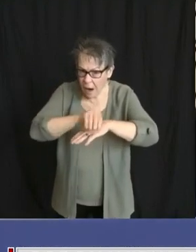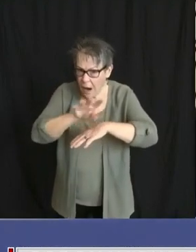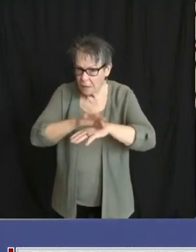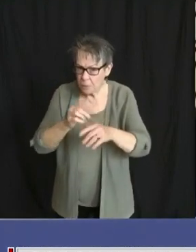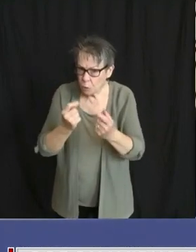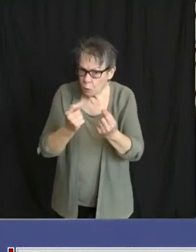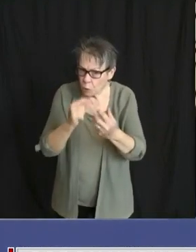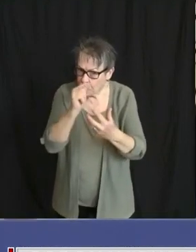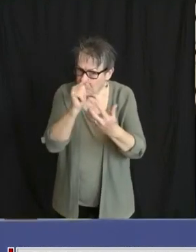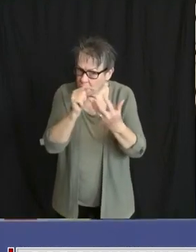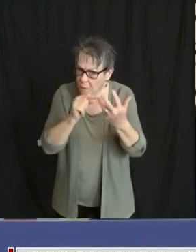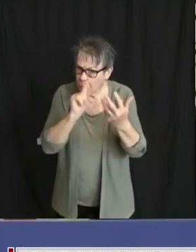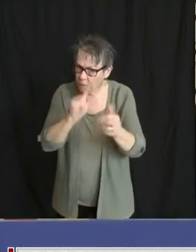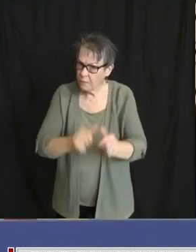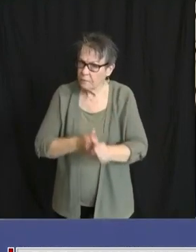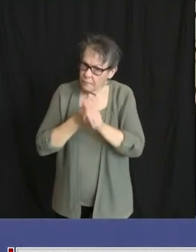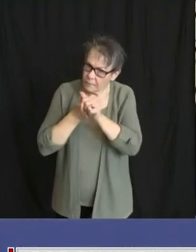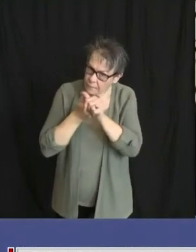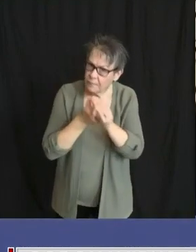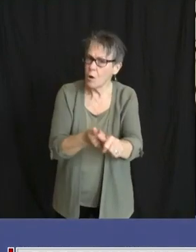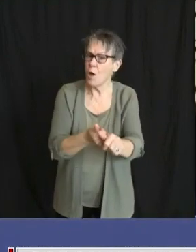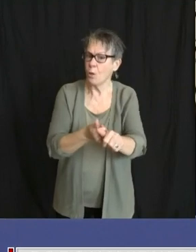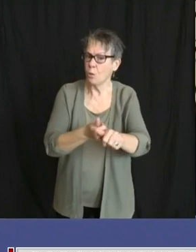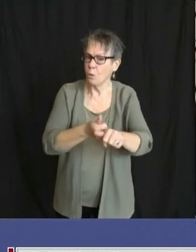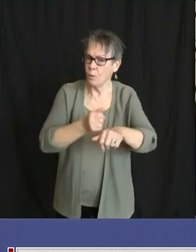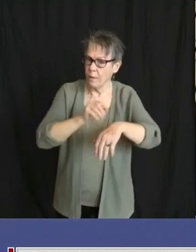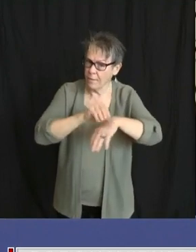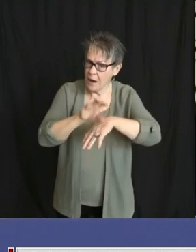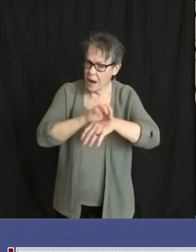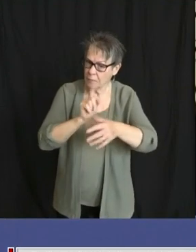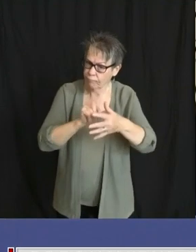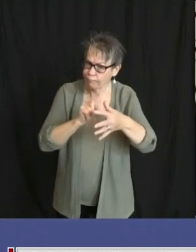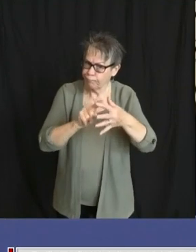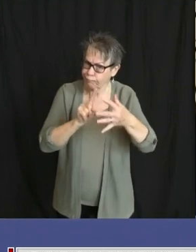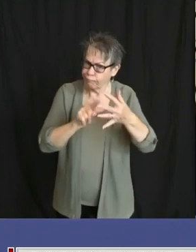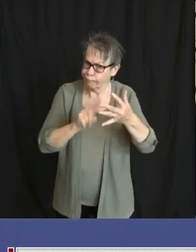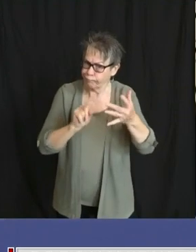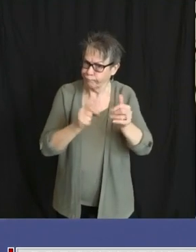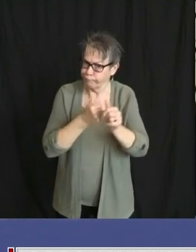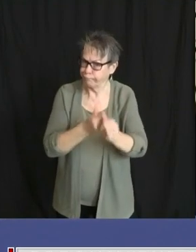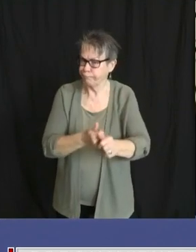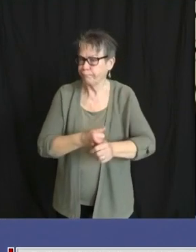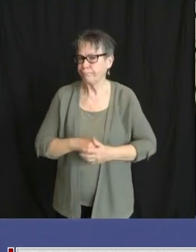OKAY. MATT, YOU ANSWER THE